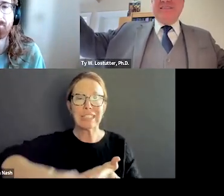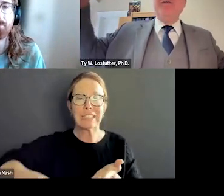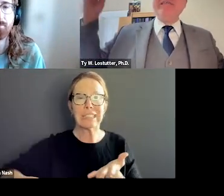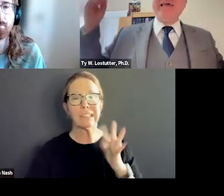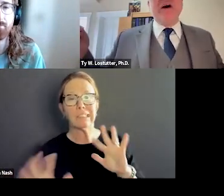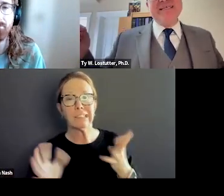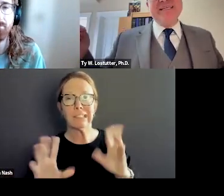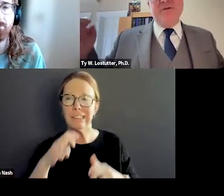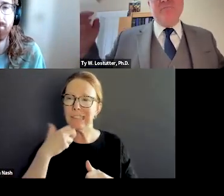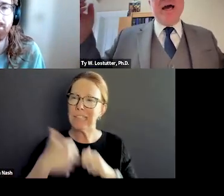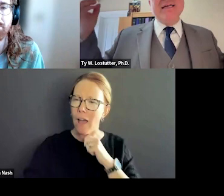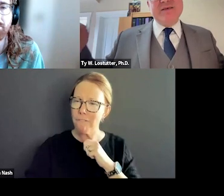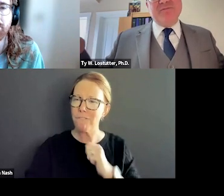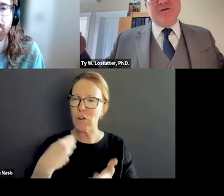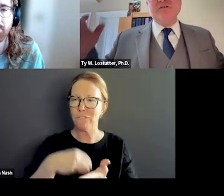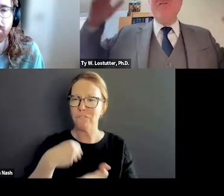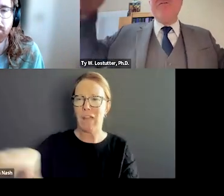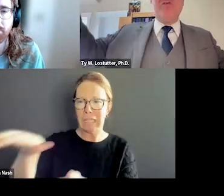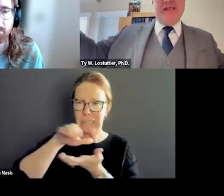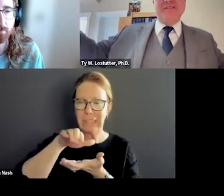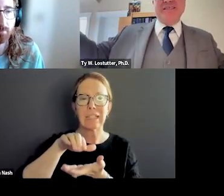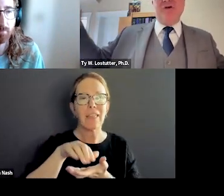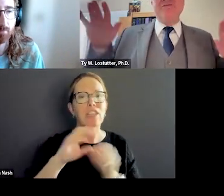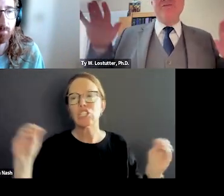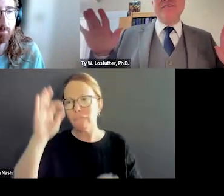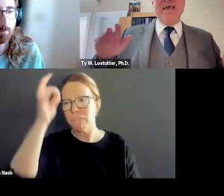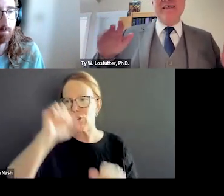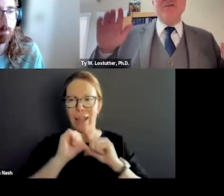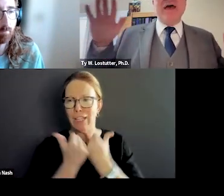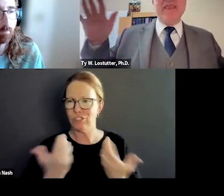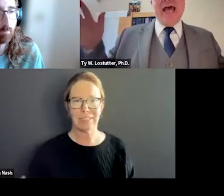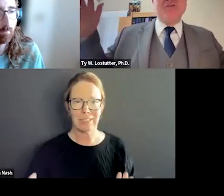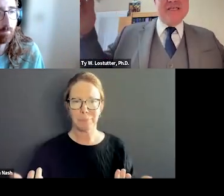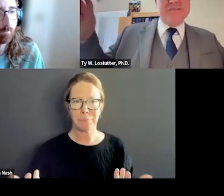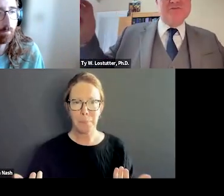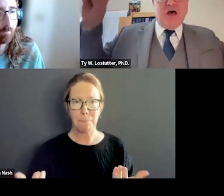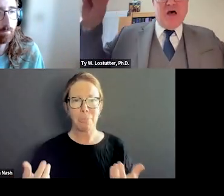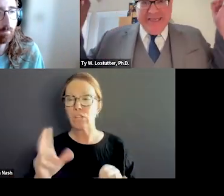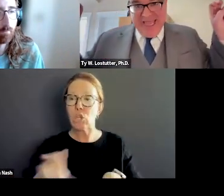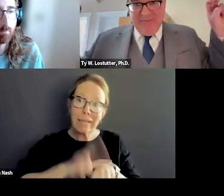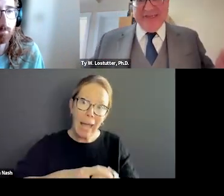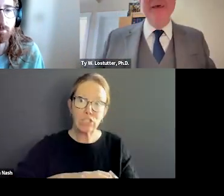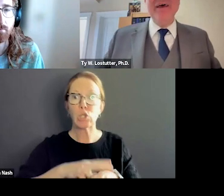difficult to get funded. And because it's difficult, there's no federal agency. Right. So I'll just say there's no National institutes on gambling.